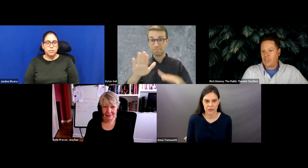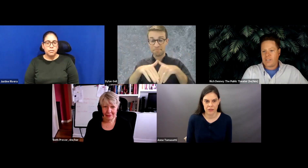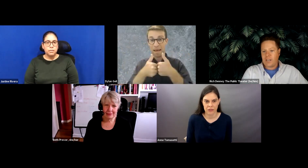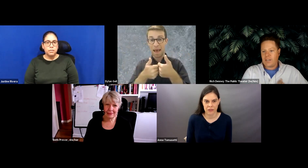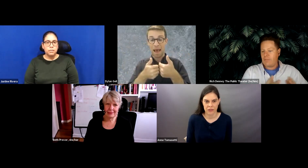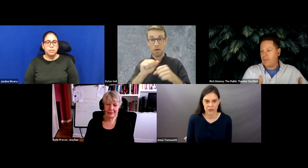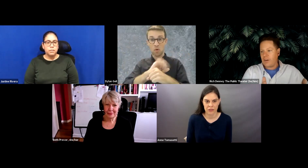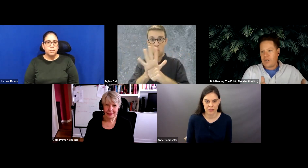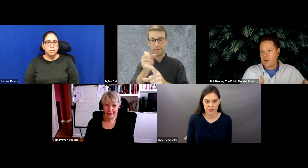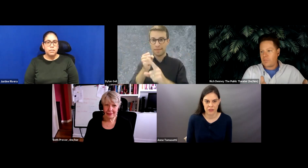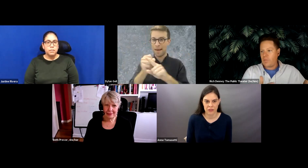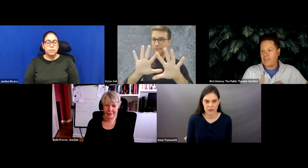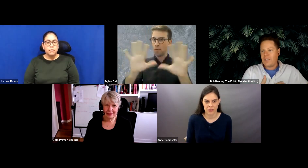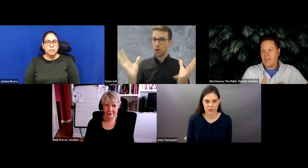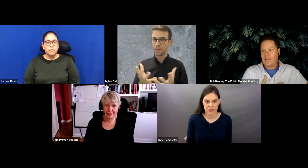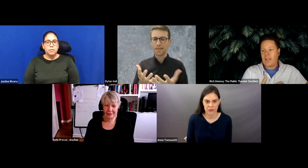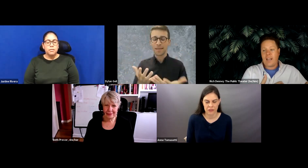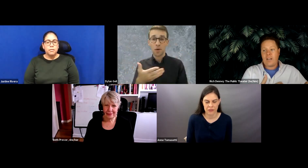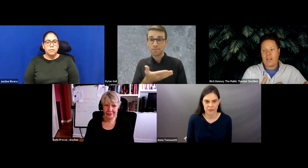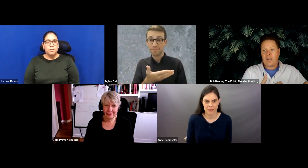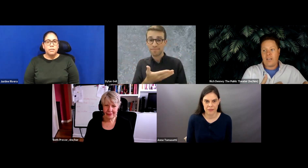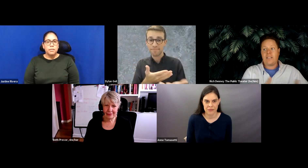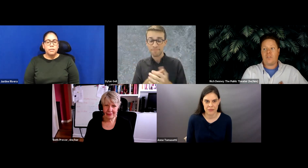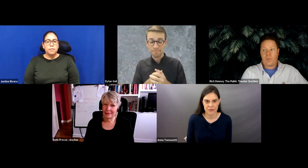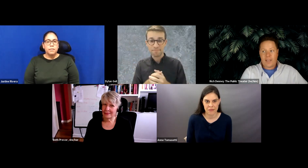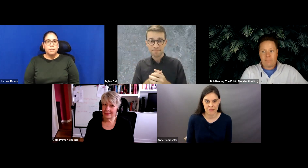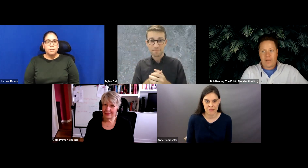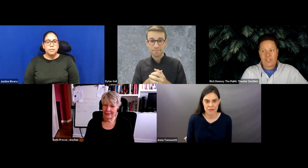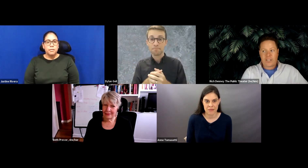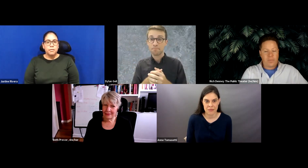Just a very direct moment. The Line is a new play by Jessica